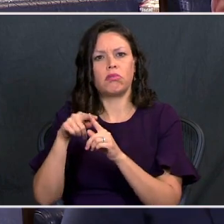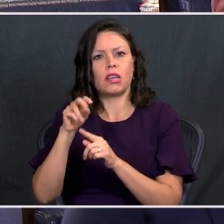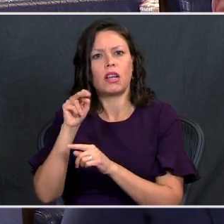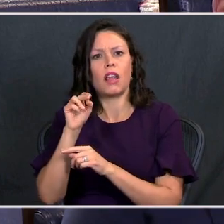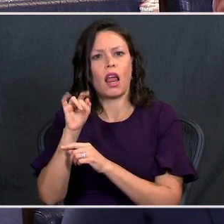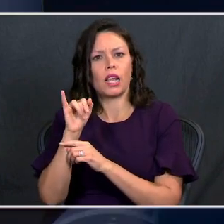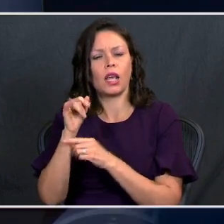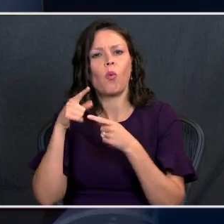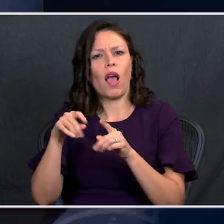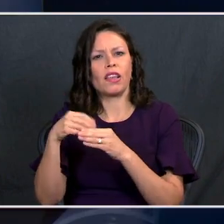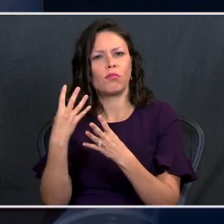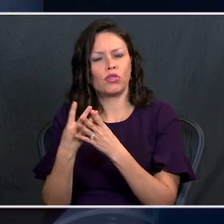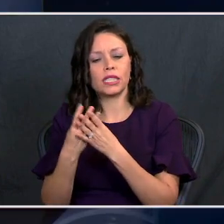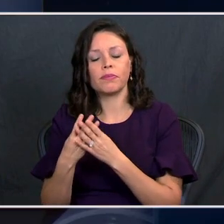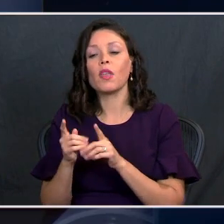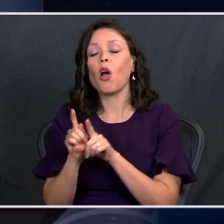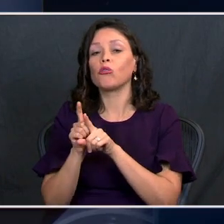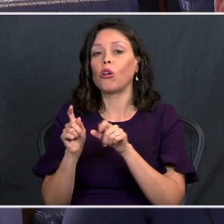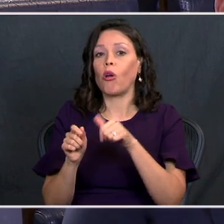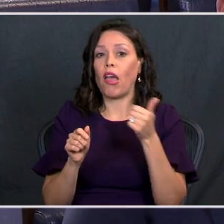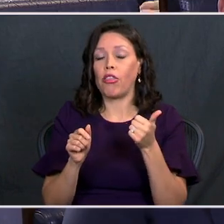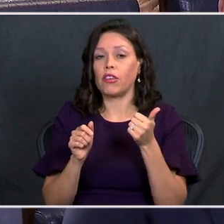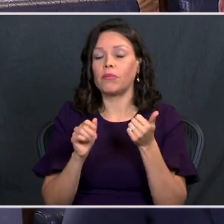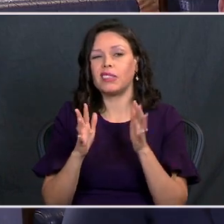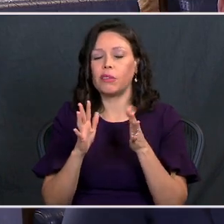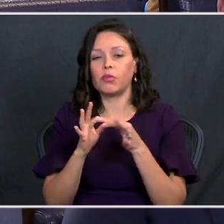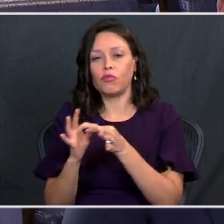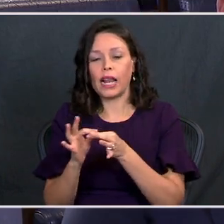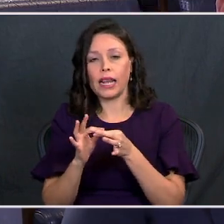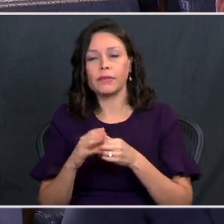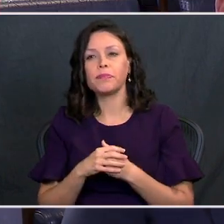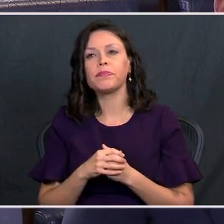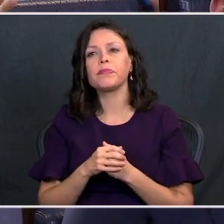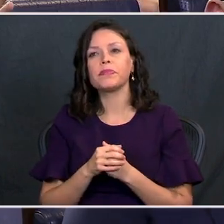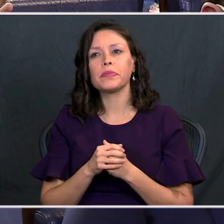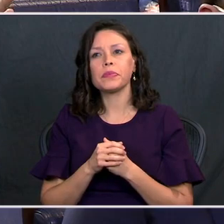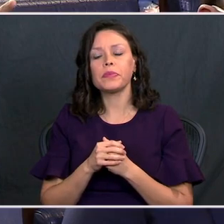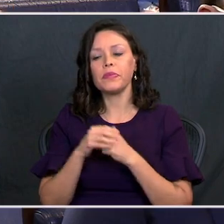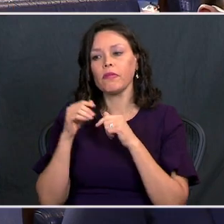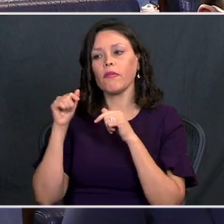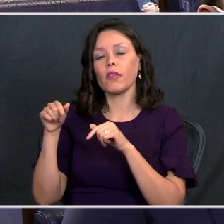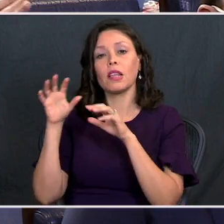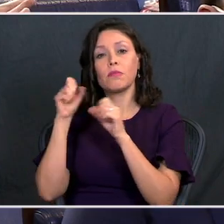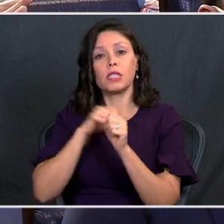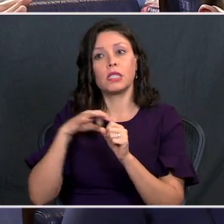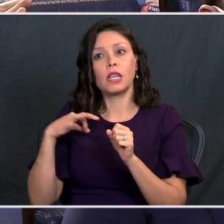And just one other thing, which is different but related: What's the position of this administration on Paul Whelan?